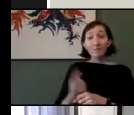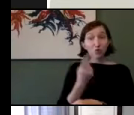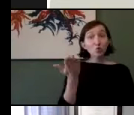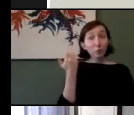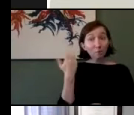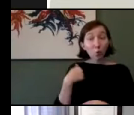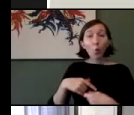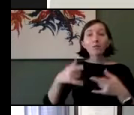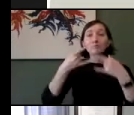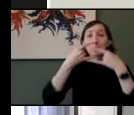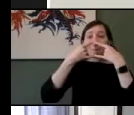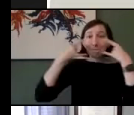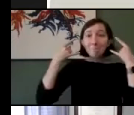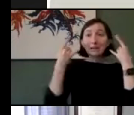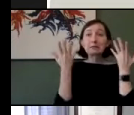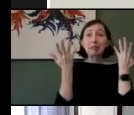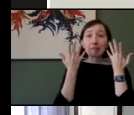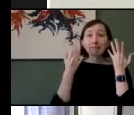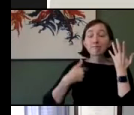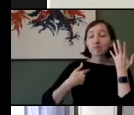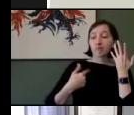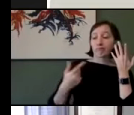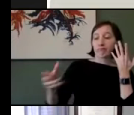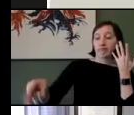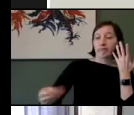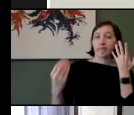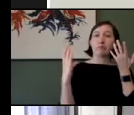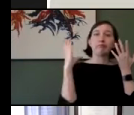So those are low-tech solutions.